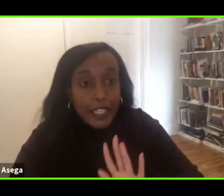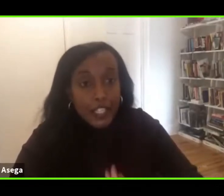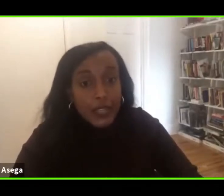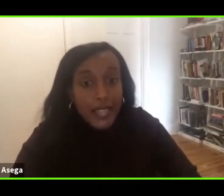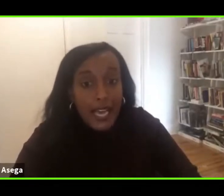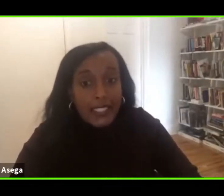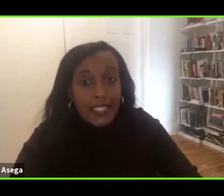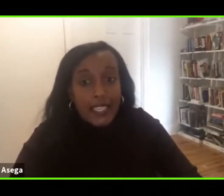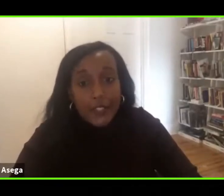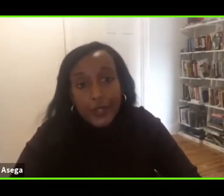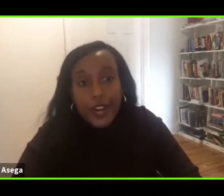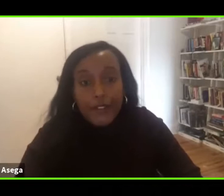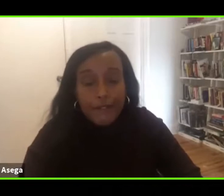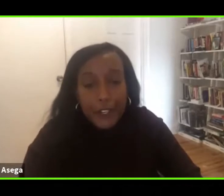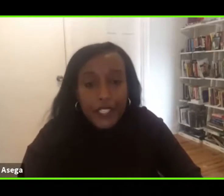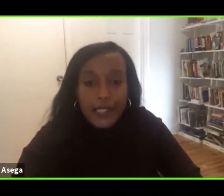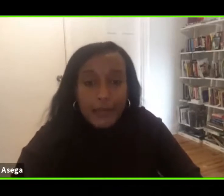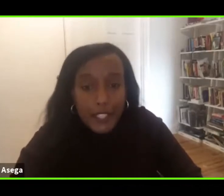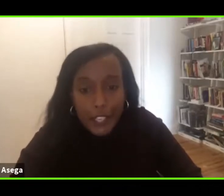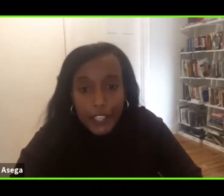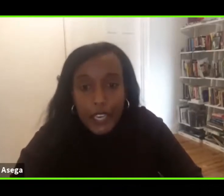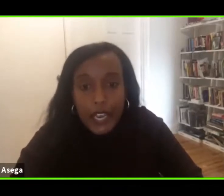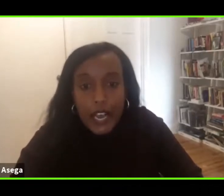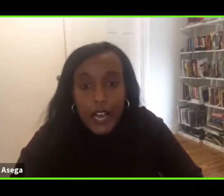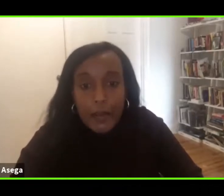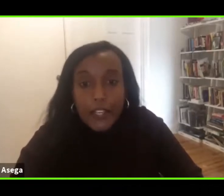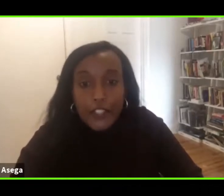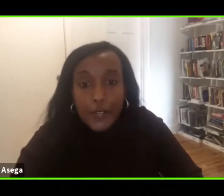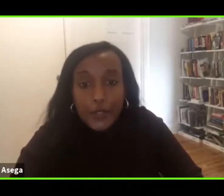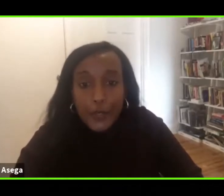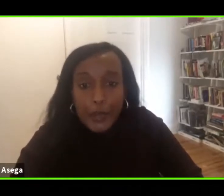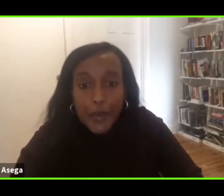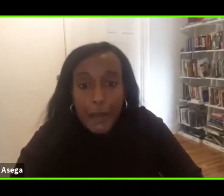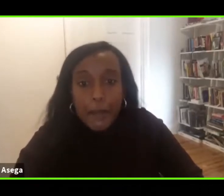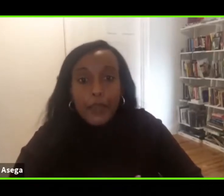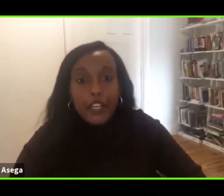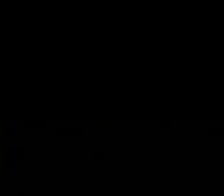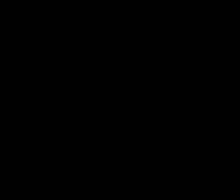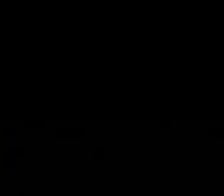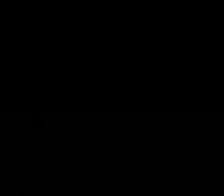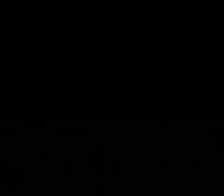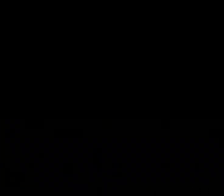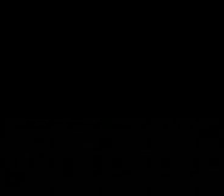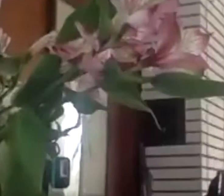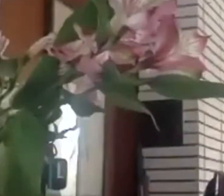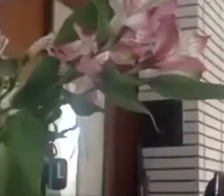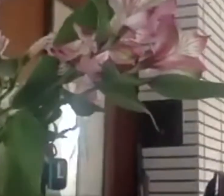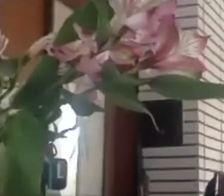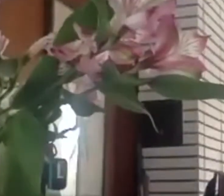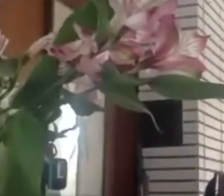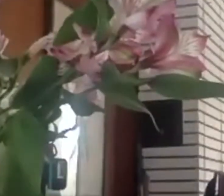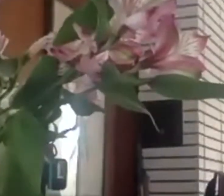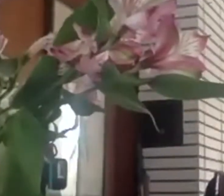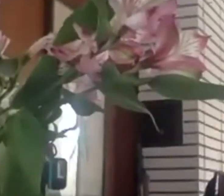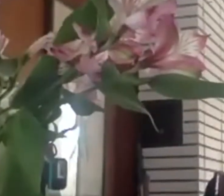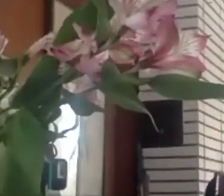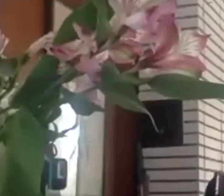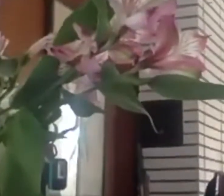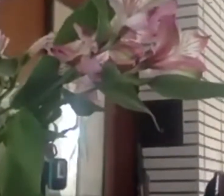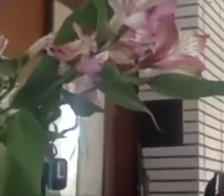so with that let's introduce our first speaker um joan greenbaum hi thank you thank you salome and